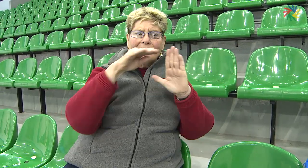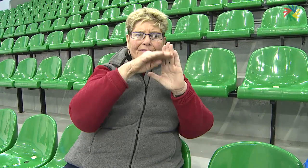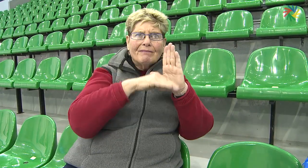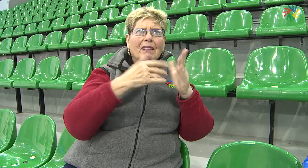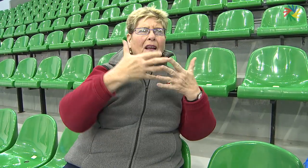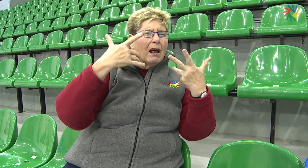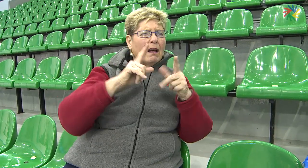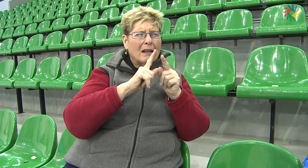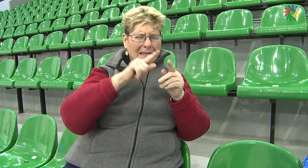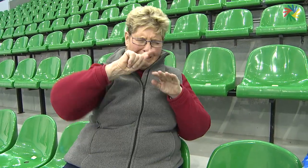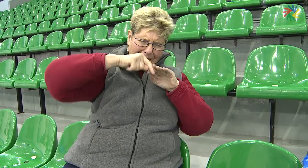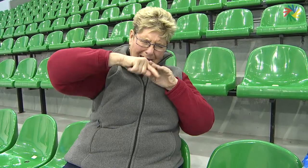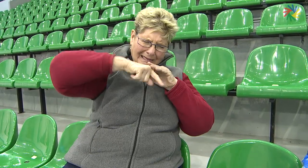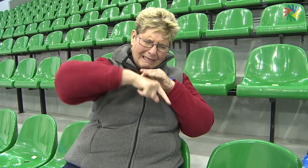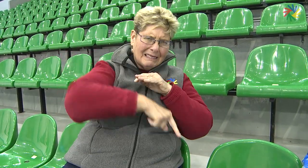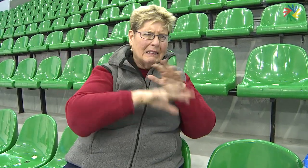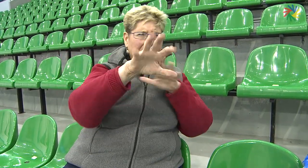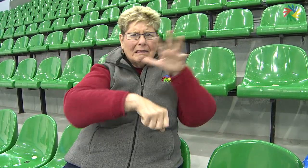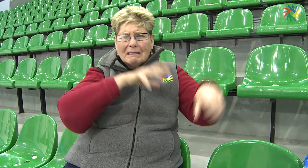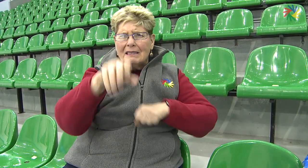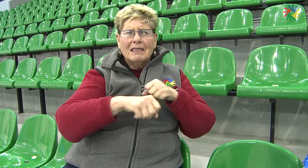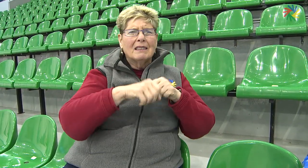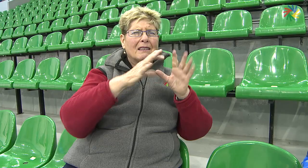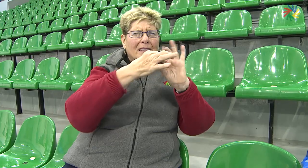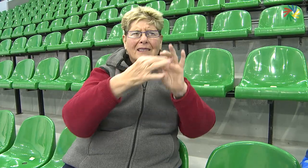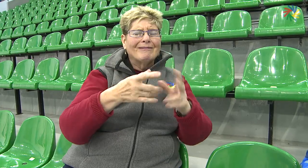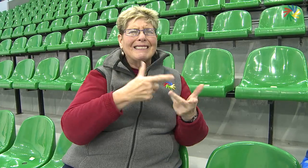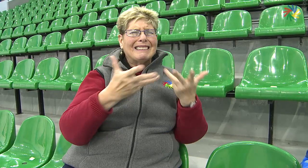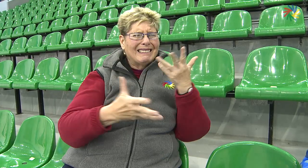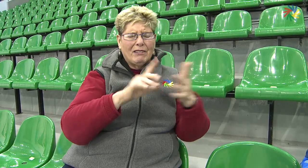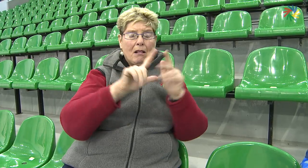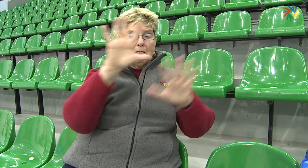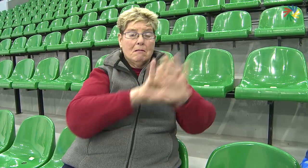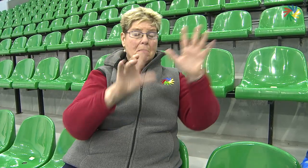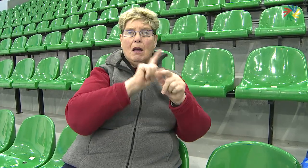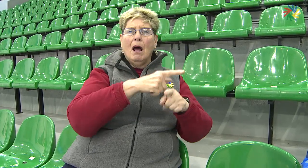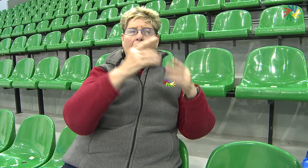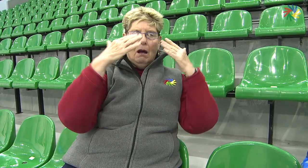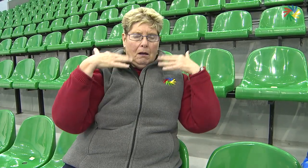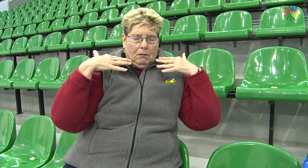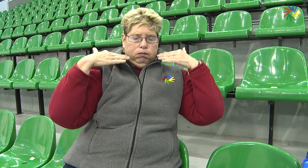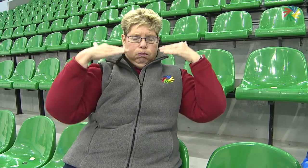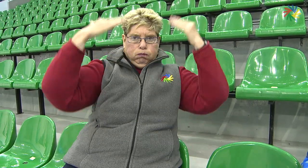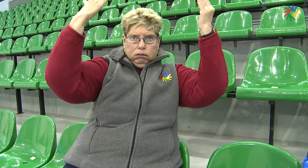as he was not familiar with the statutes as well as the long standing history behind this, which left him overwhelmed and without